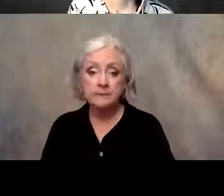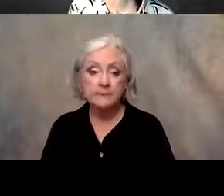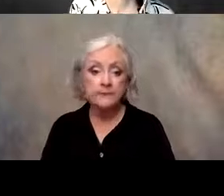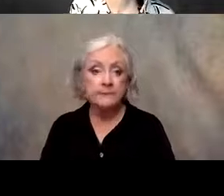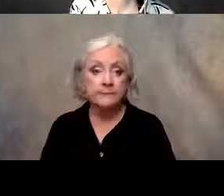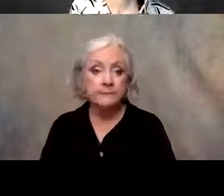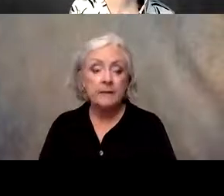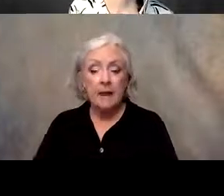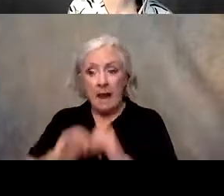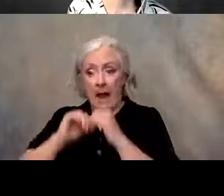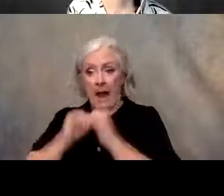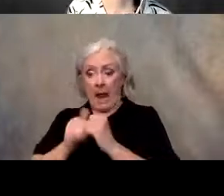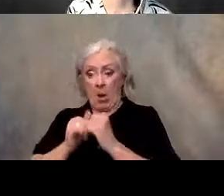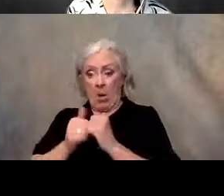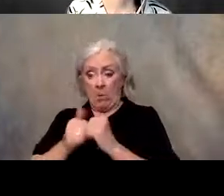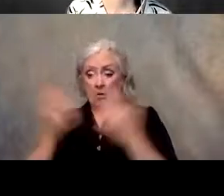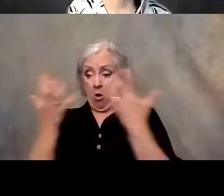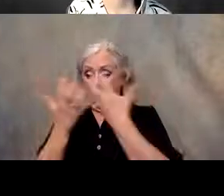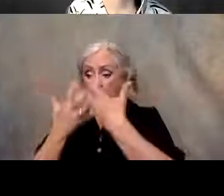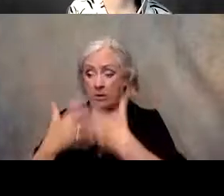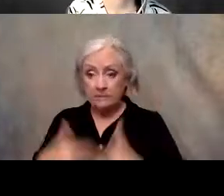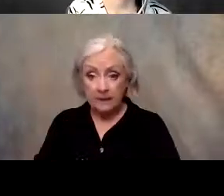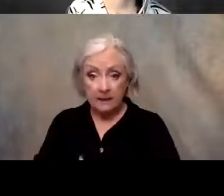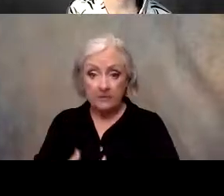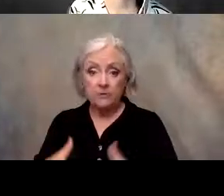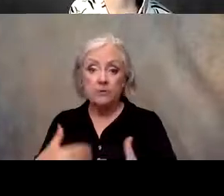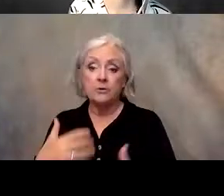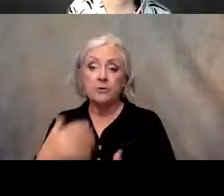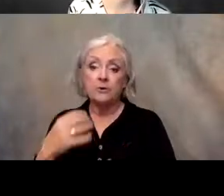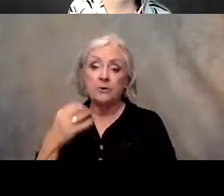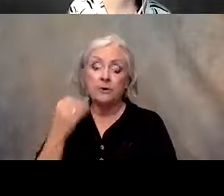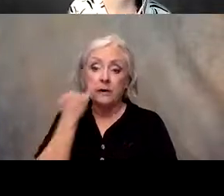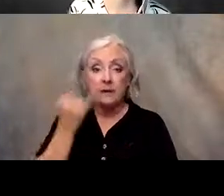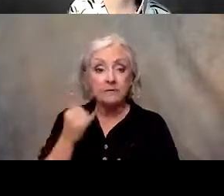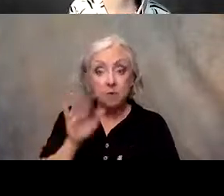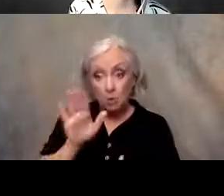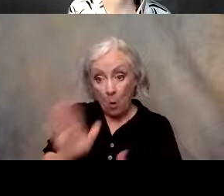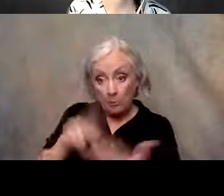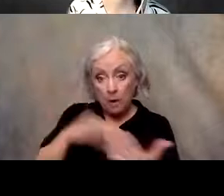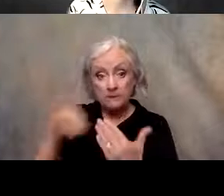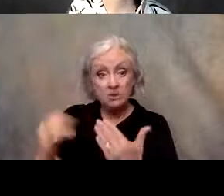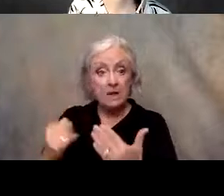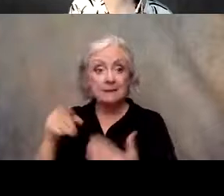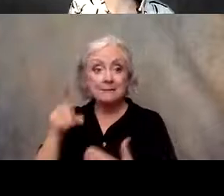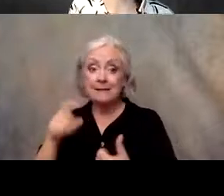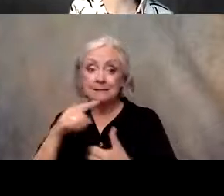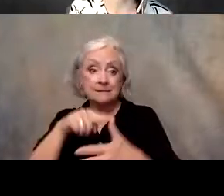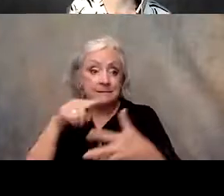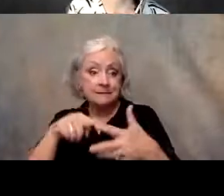How it all comes together. Whether your project needs subtitles, captions, voiceover, overlay, or all of the above,